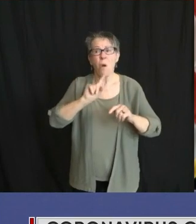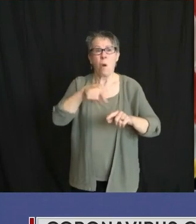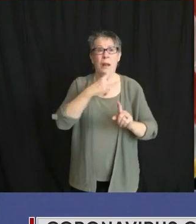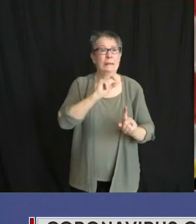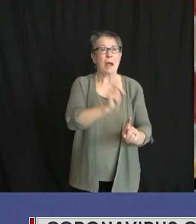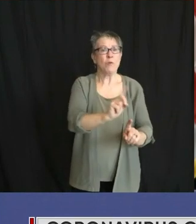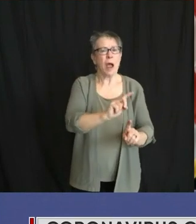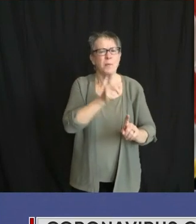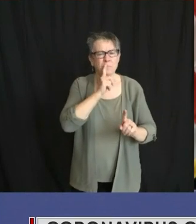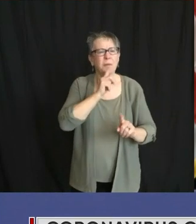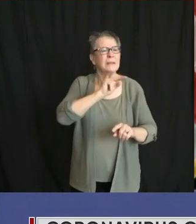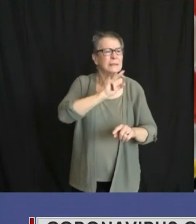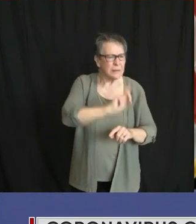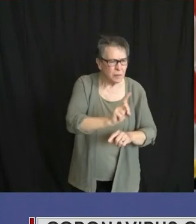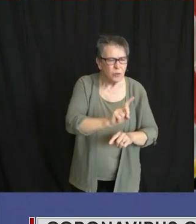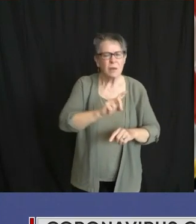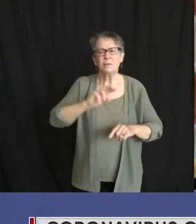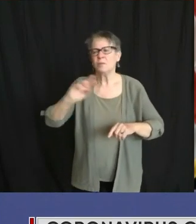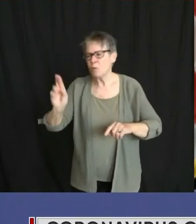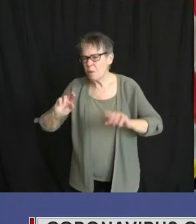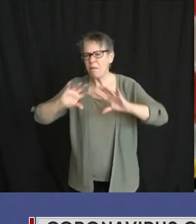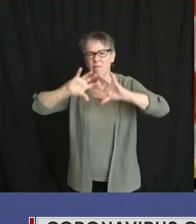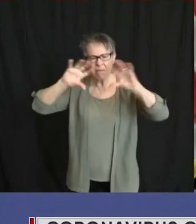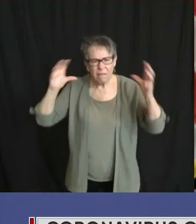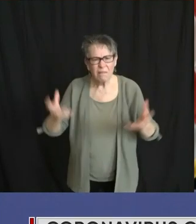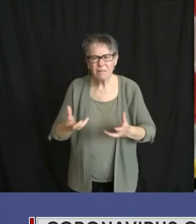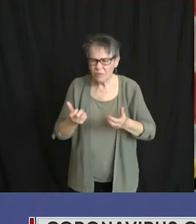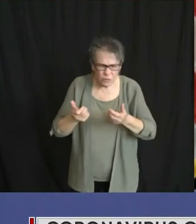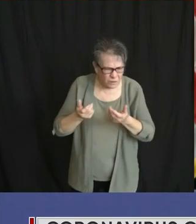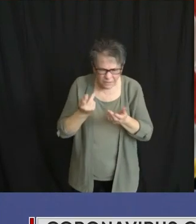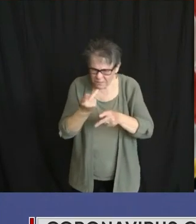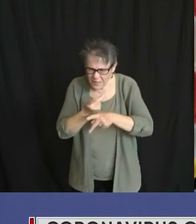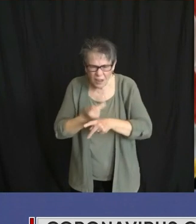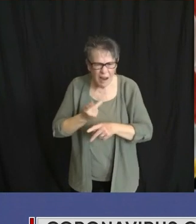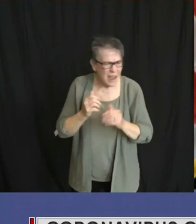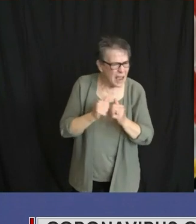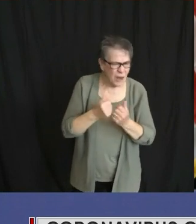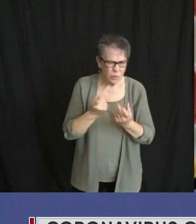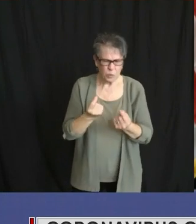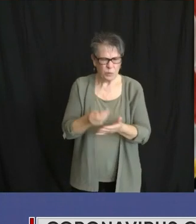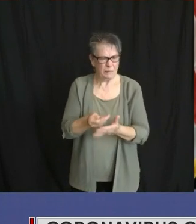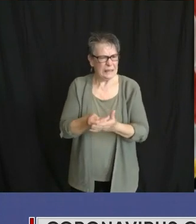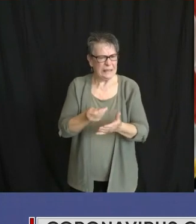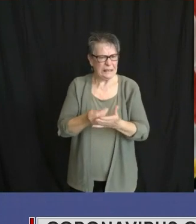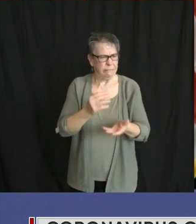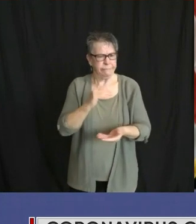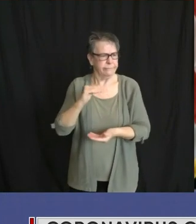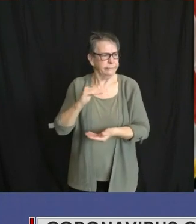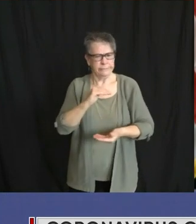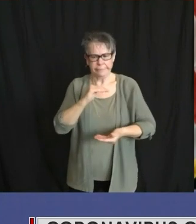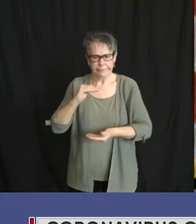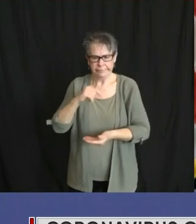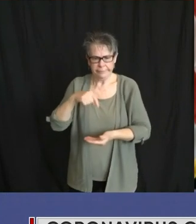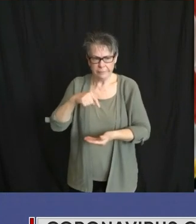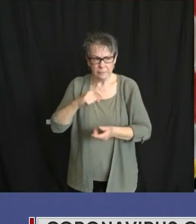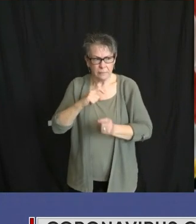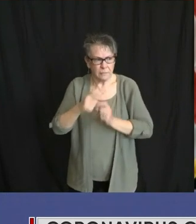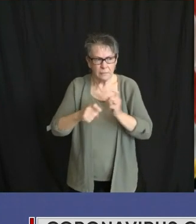NEED. IT IS LITERALLY TO PAY FOR THE FOLKS AT THE FRONTLINE WHO WE NEED TO KEEP ON THE PAYROLL.